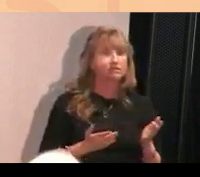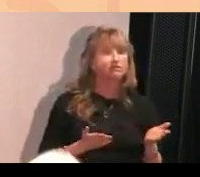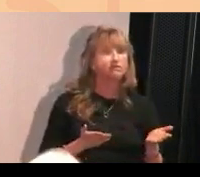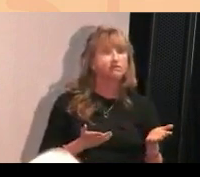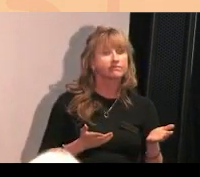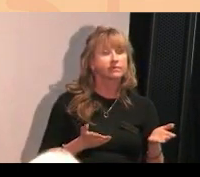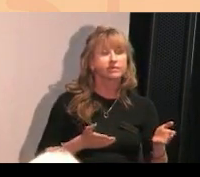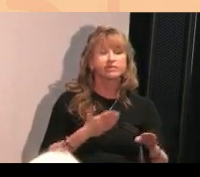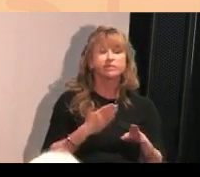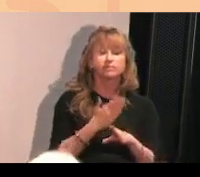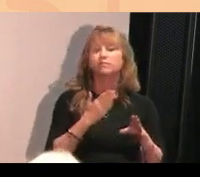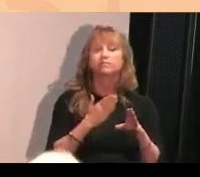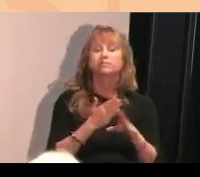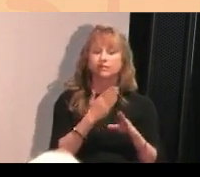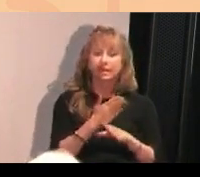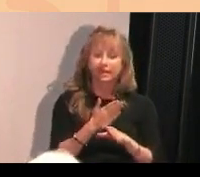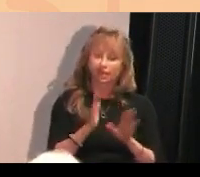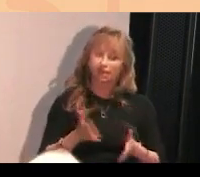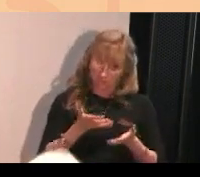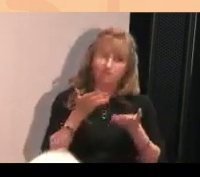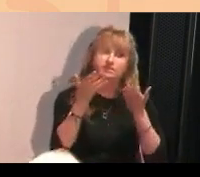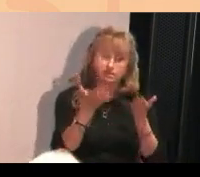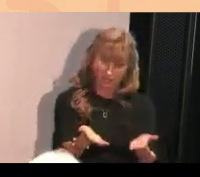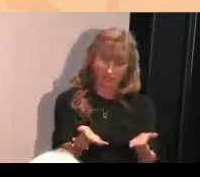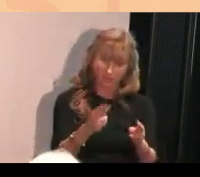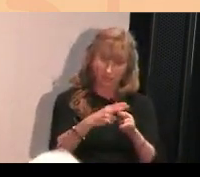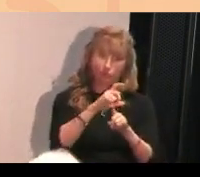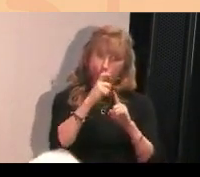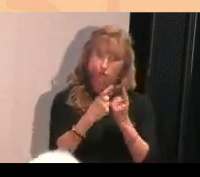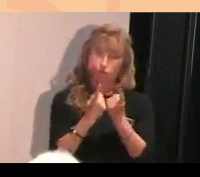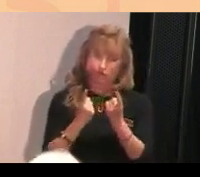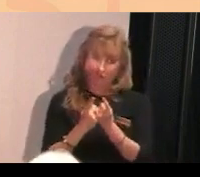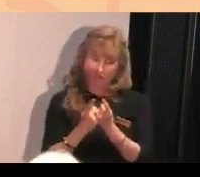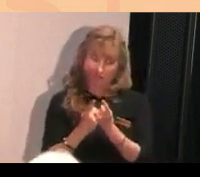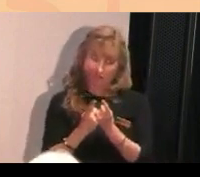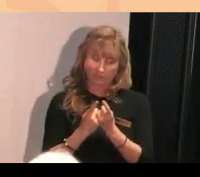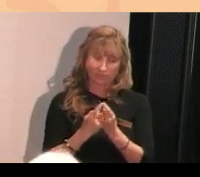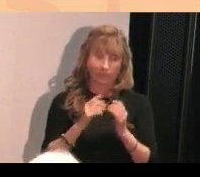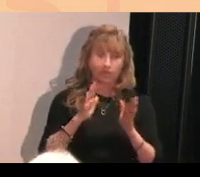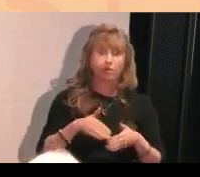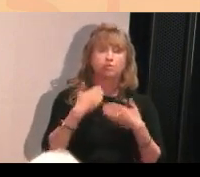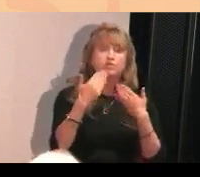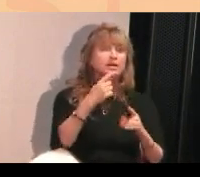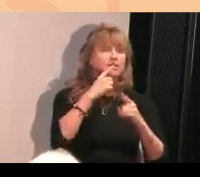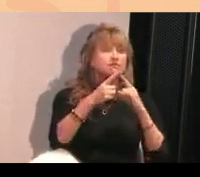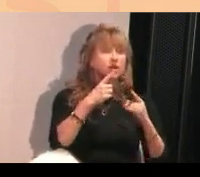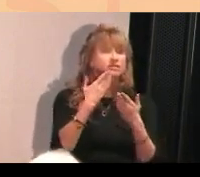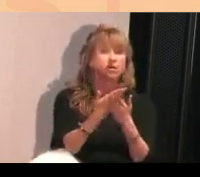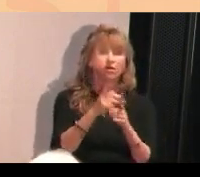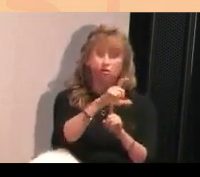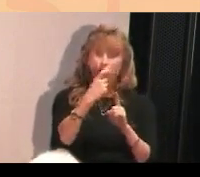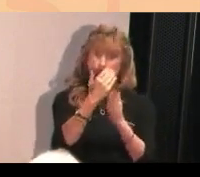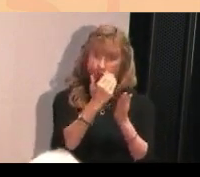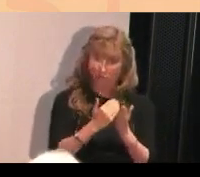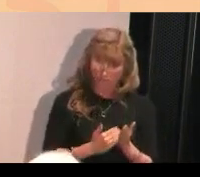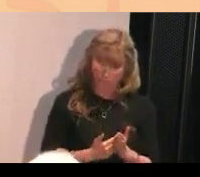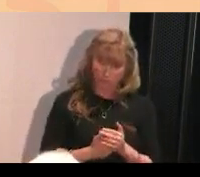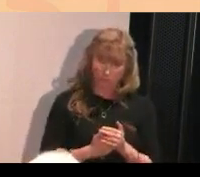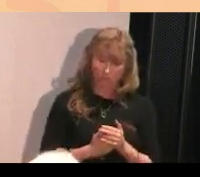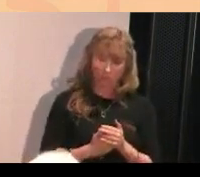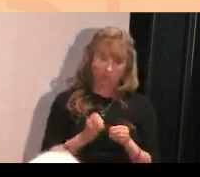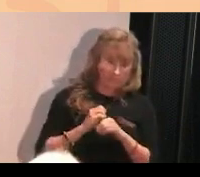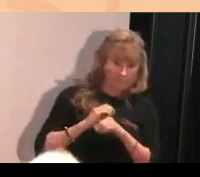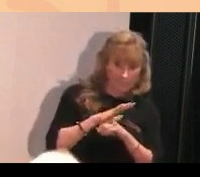material providing advice on ICIP and protocols influencing recognition of First Nation cultures